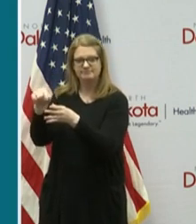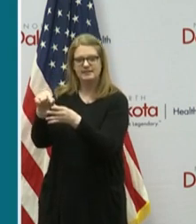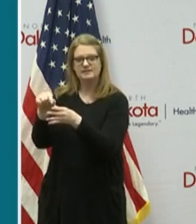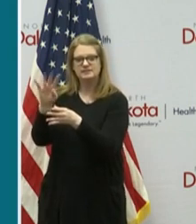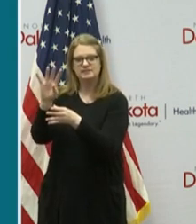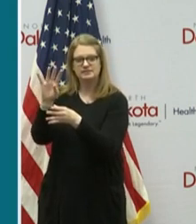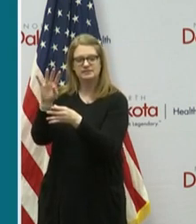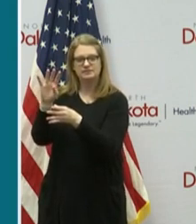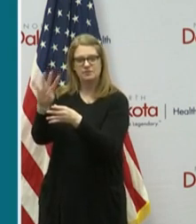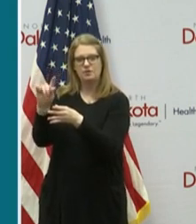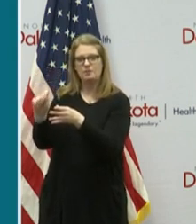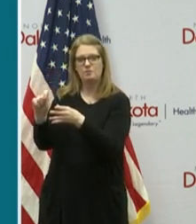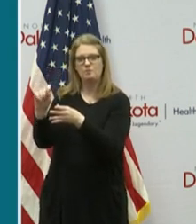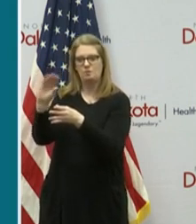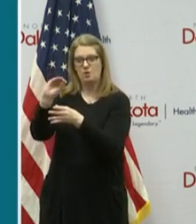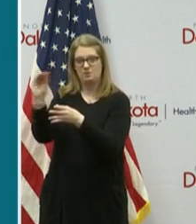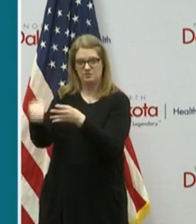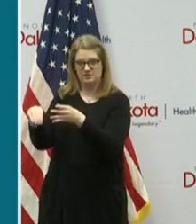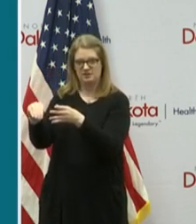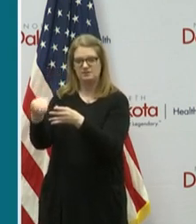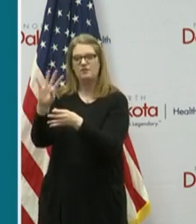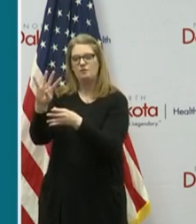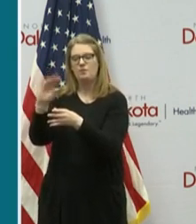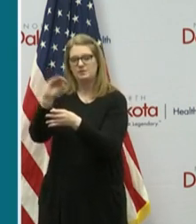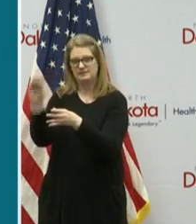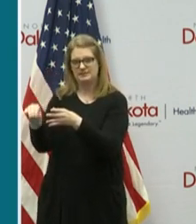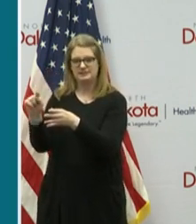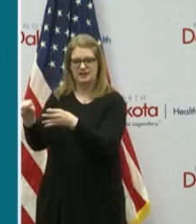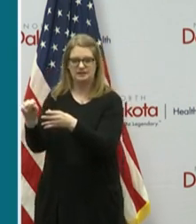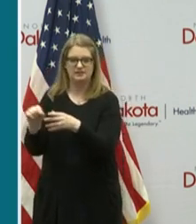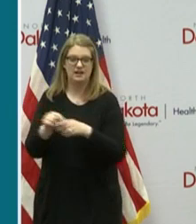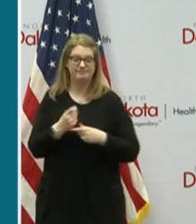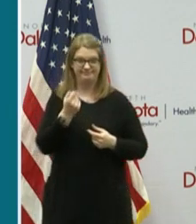THE 1ST CASE ON MARCH 11. CUMULATIVE OF THE 25,000 TESTS